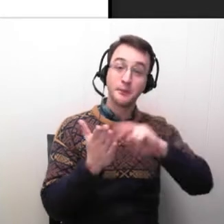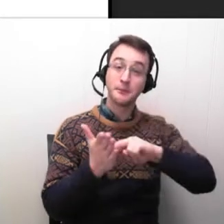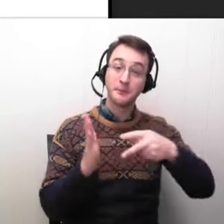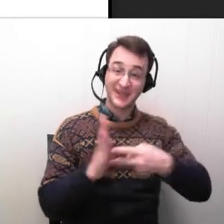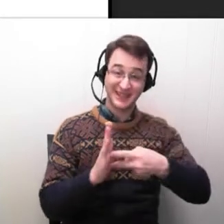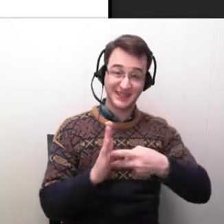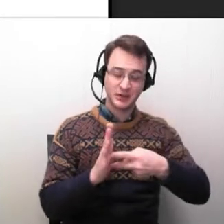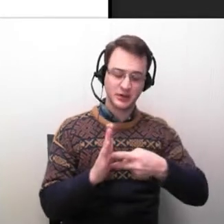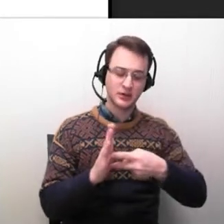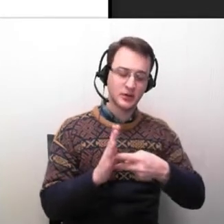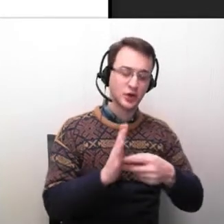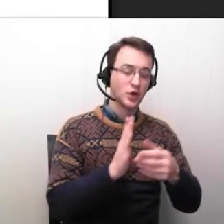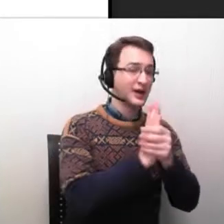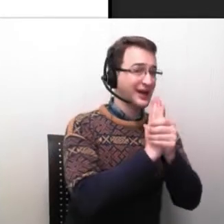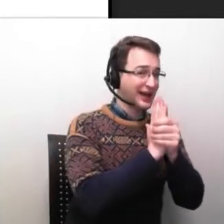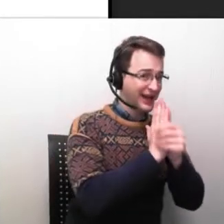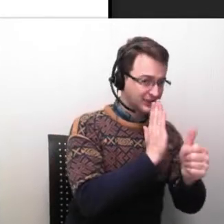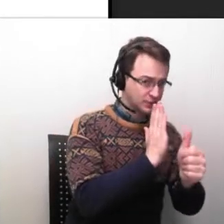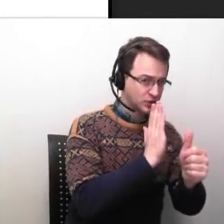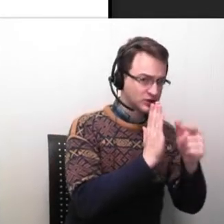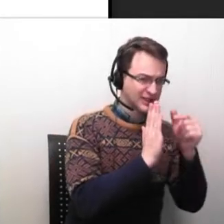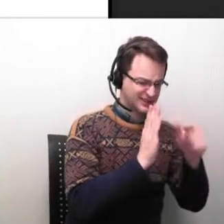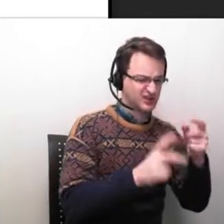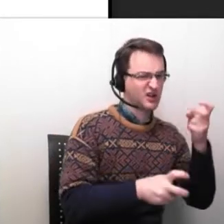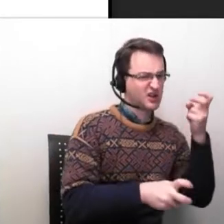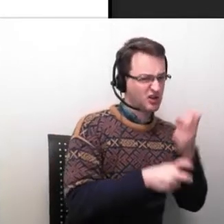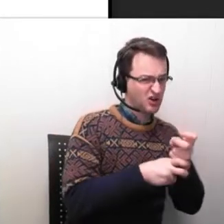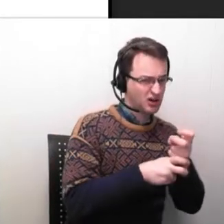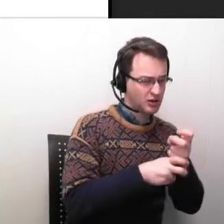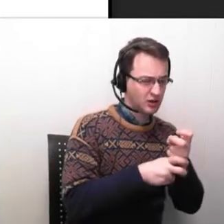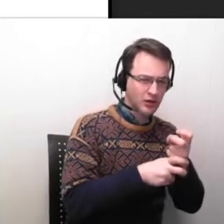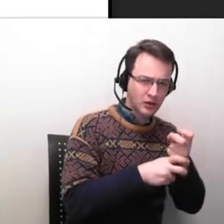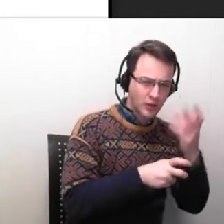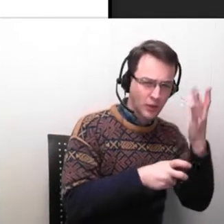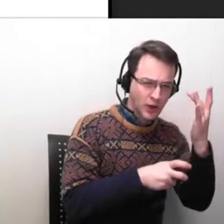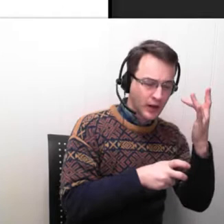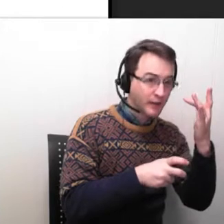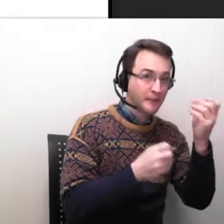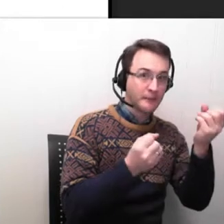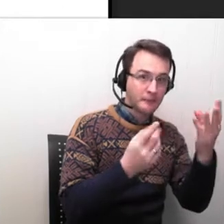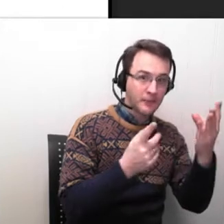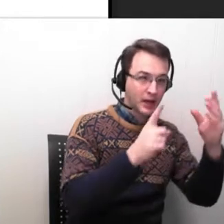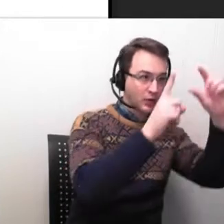These pairs are more difficult for experts because they have to reject many other possible